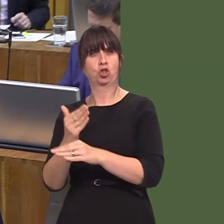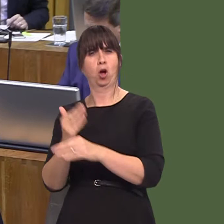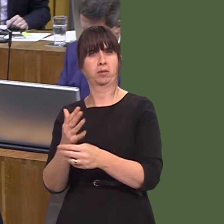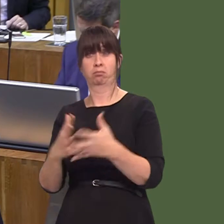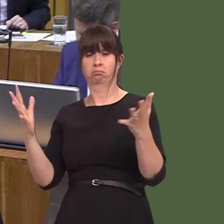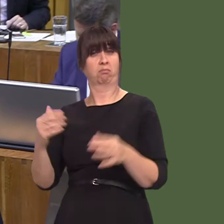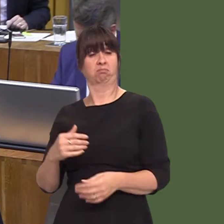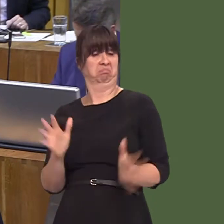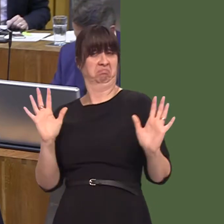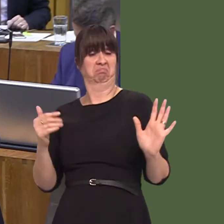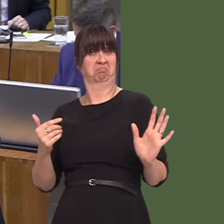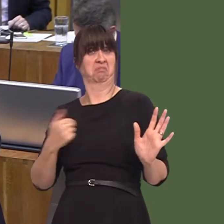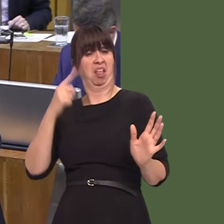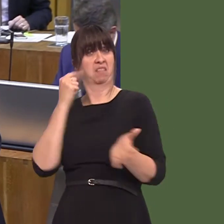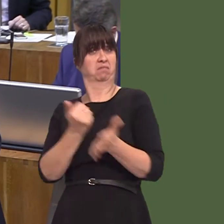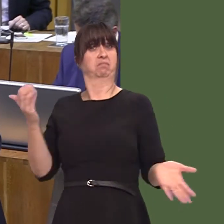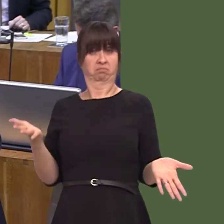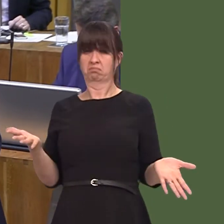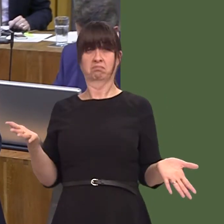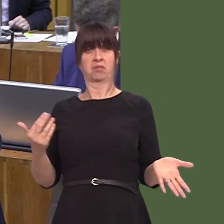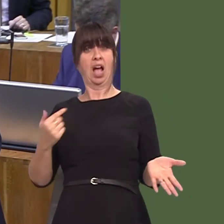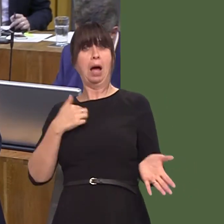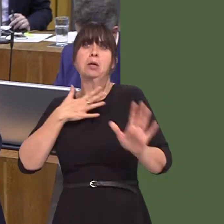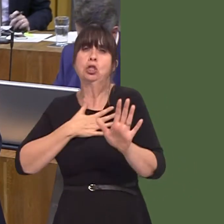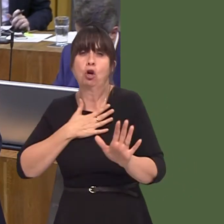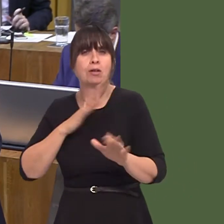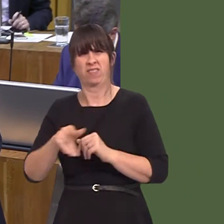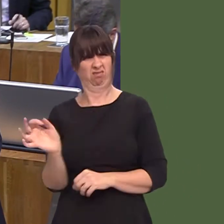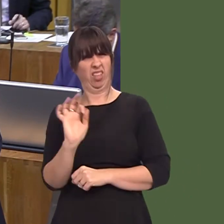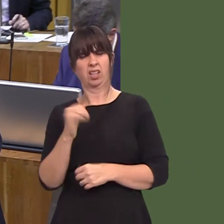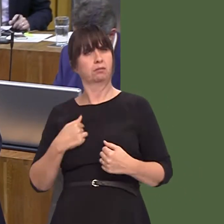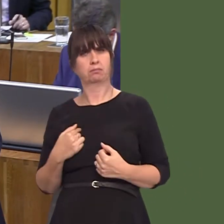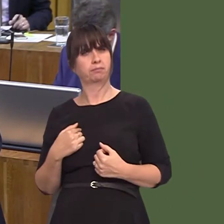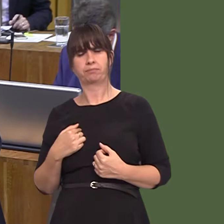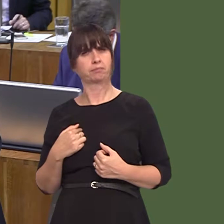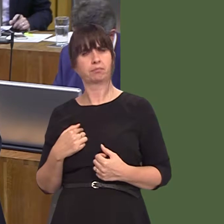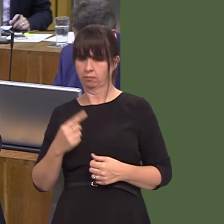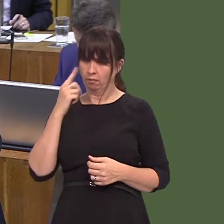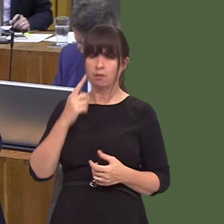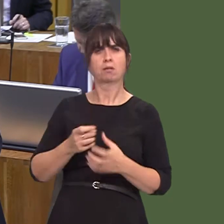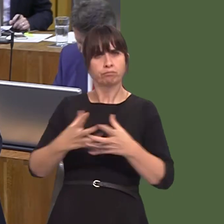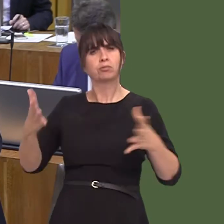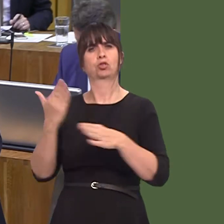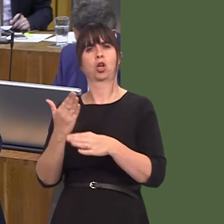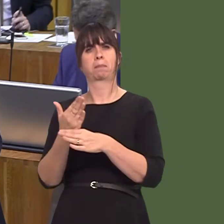Weíre not going to apologise for that. The reality is that the move towards repayable finance was originally made in 2010óseven